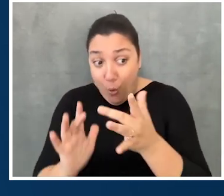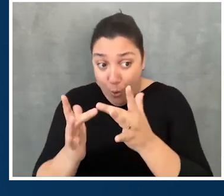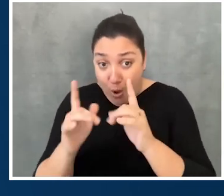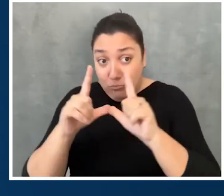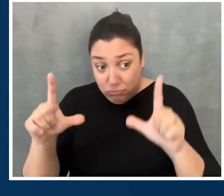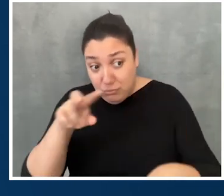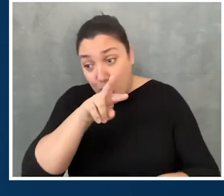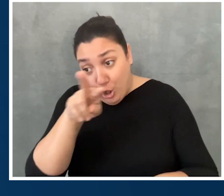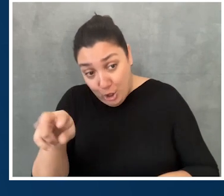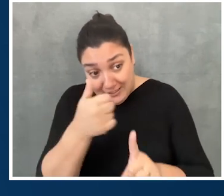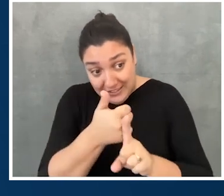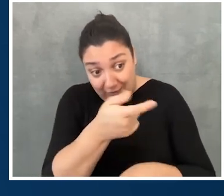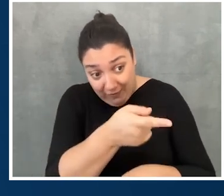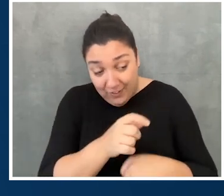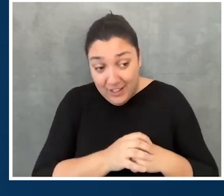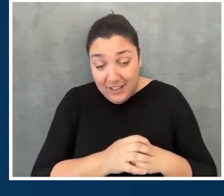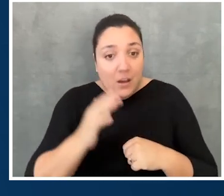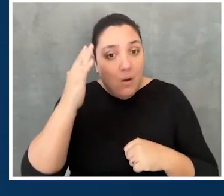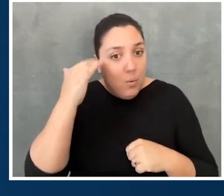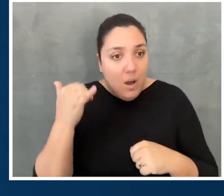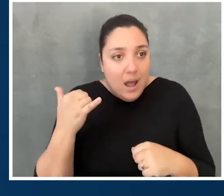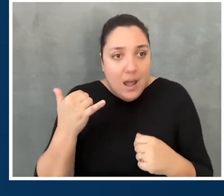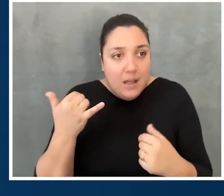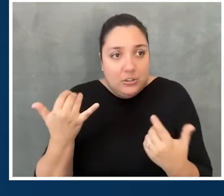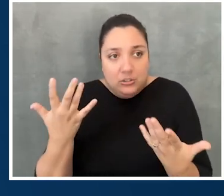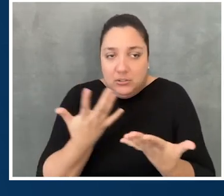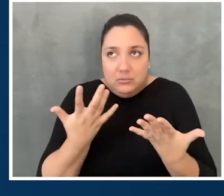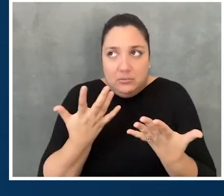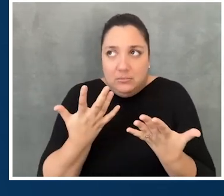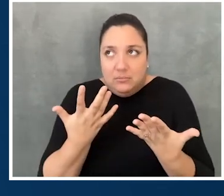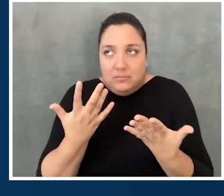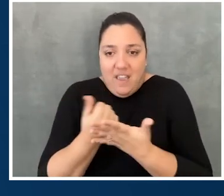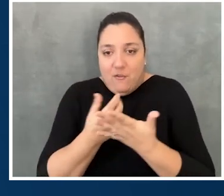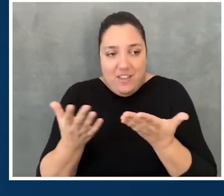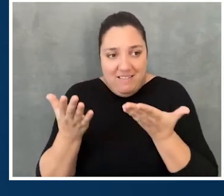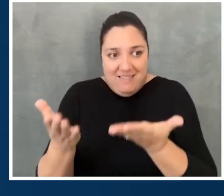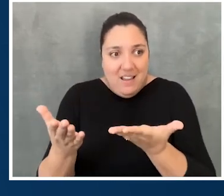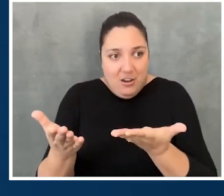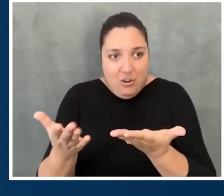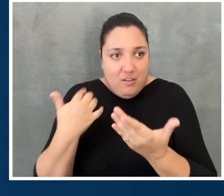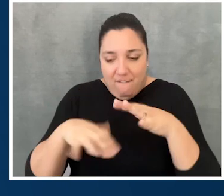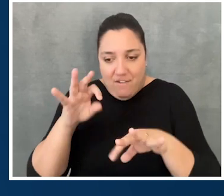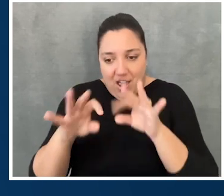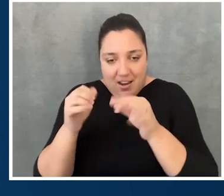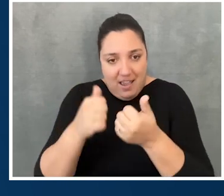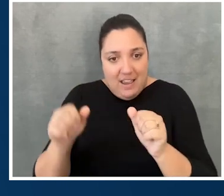because there isn't anything you can't find information about on the site.